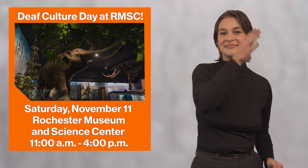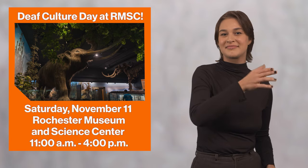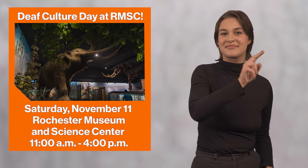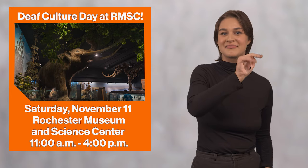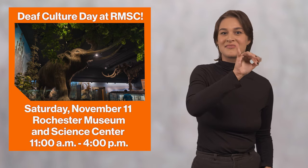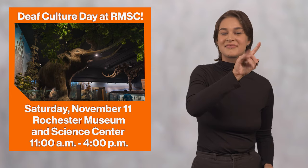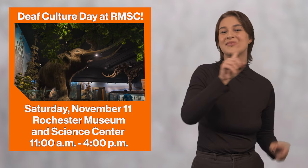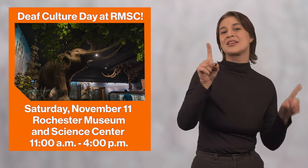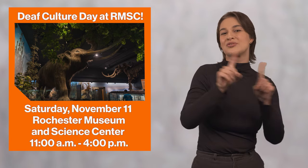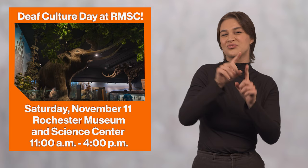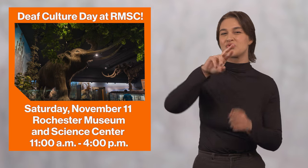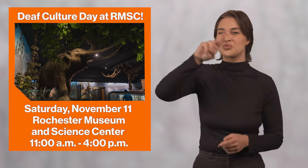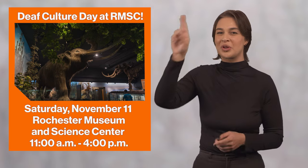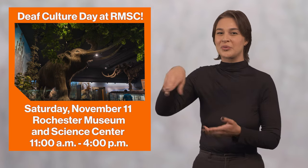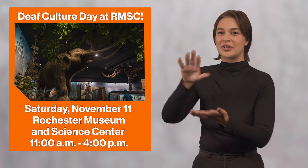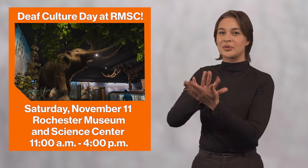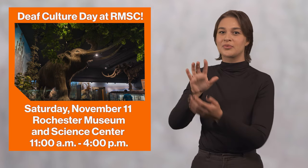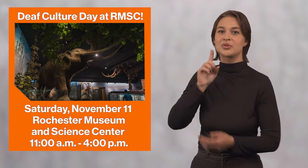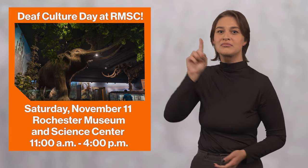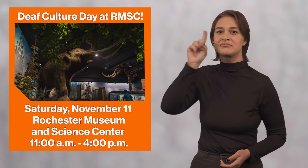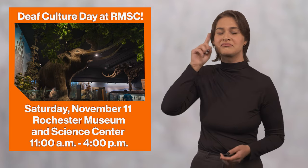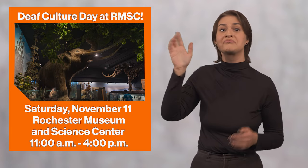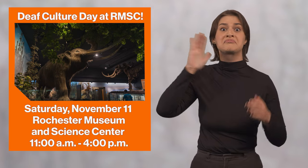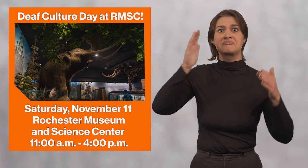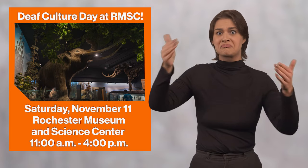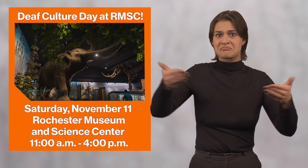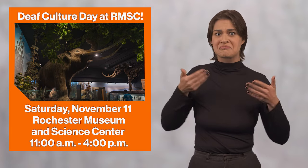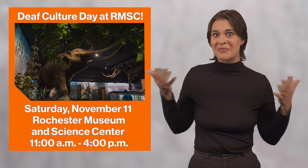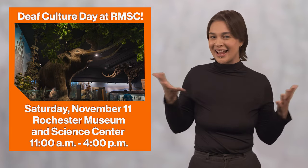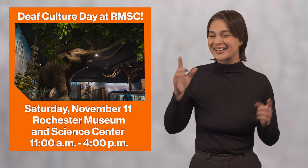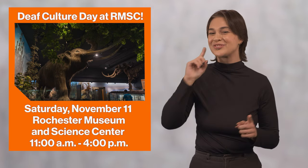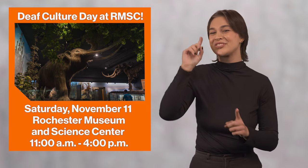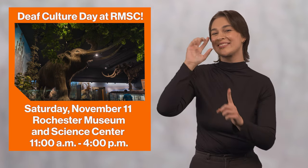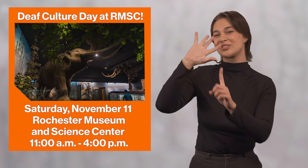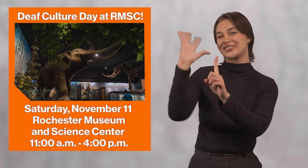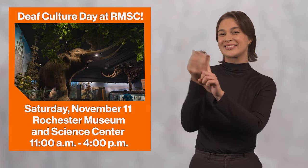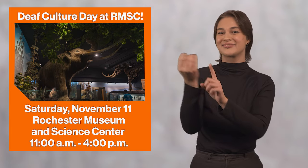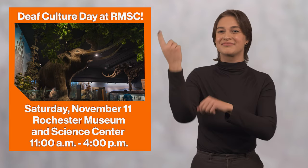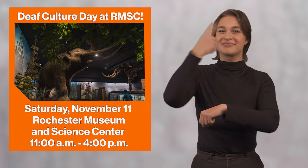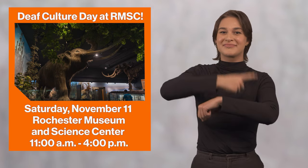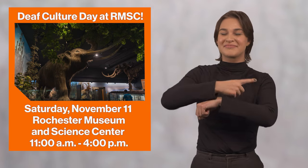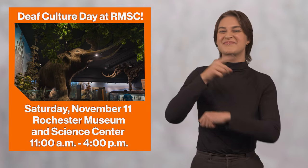in collaboration with RIT/NTID and Rochester School for the Deaf will be